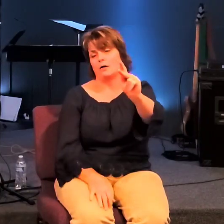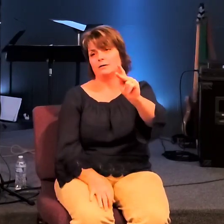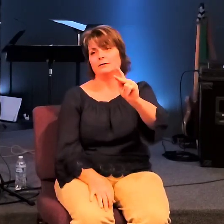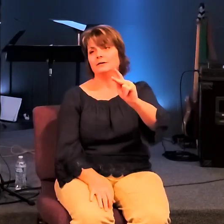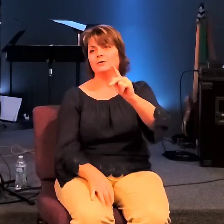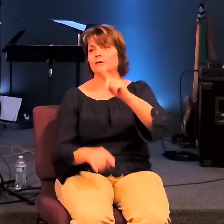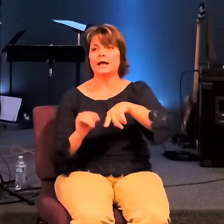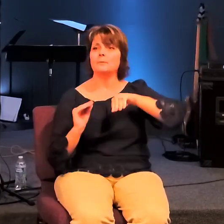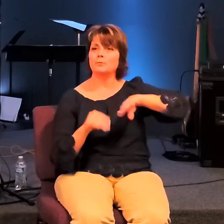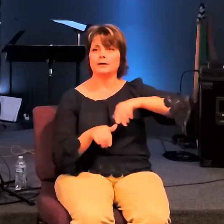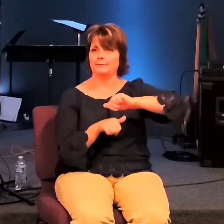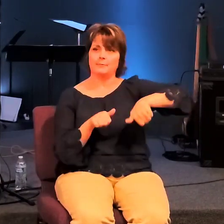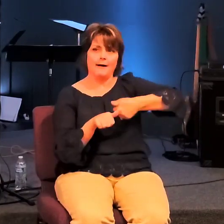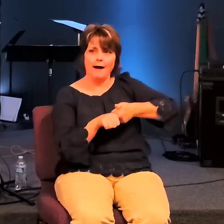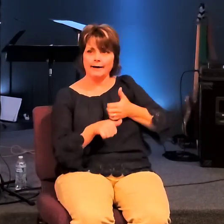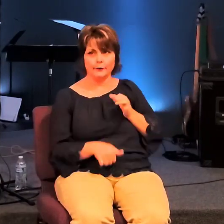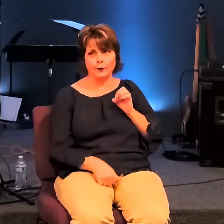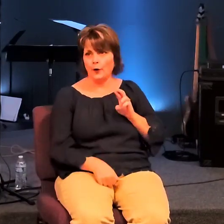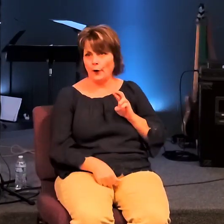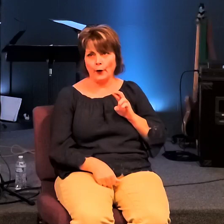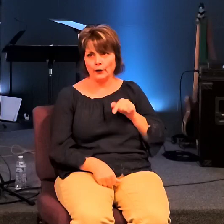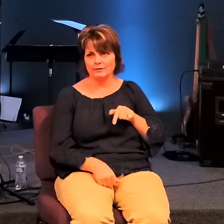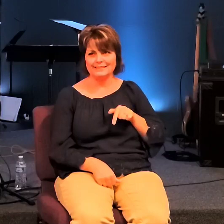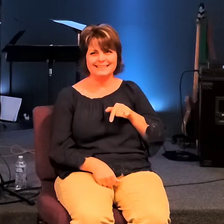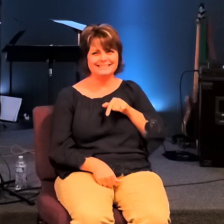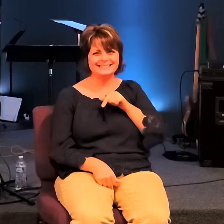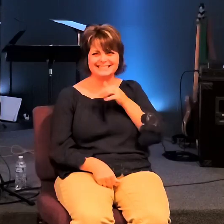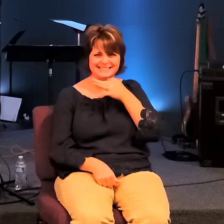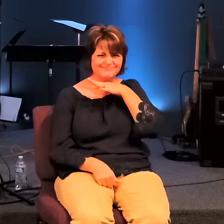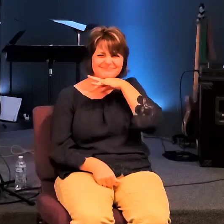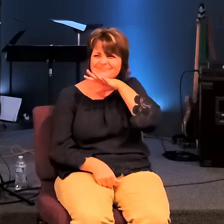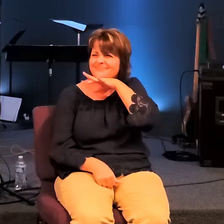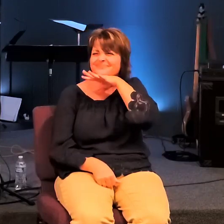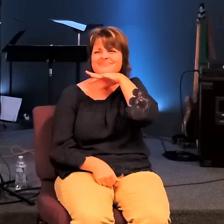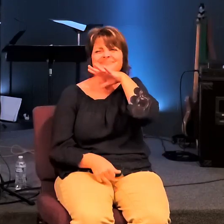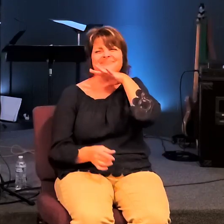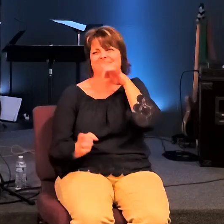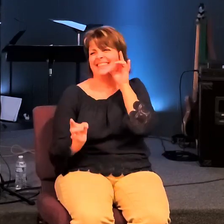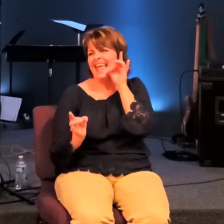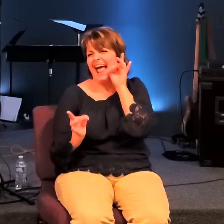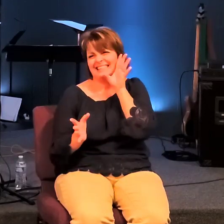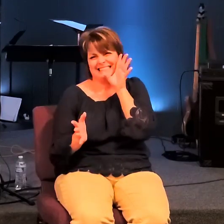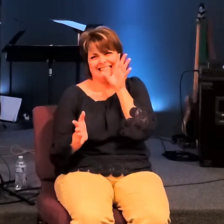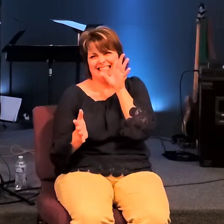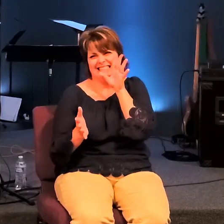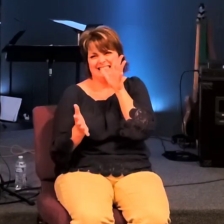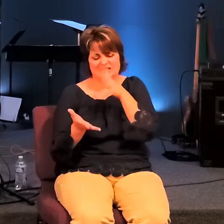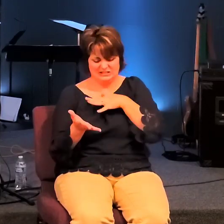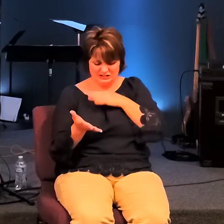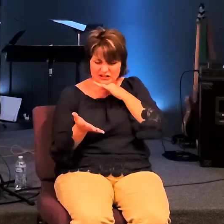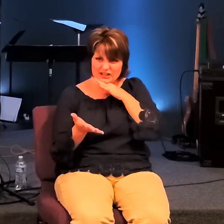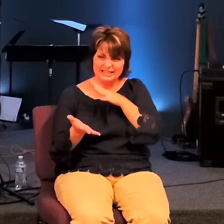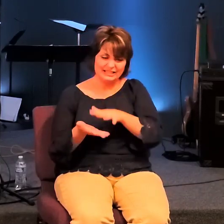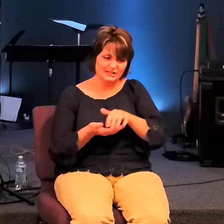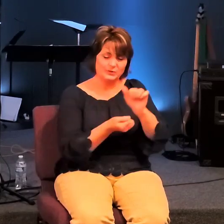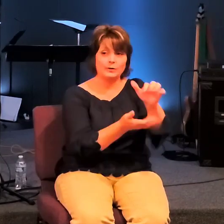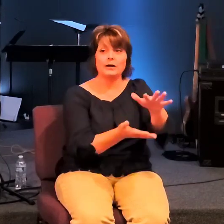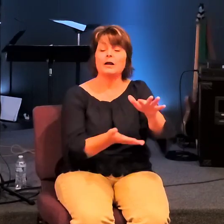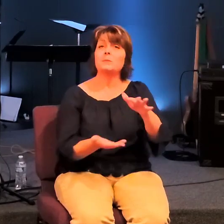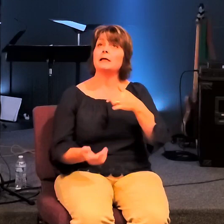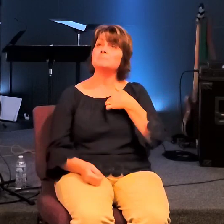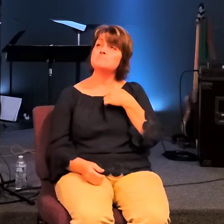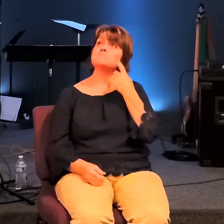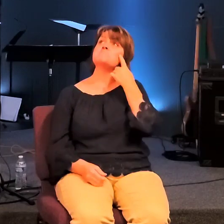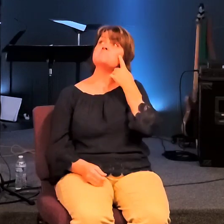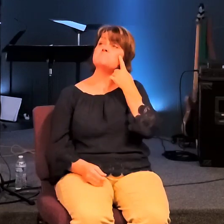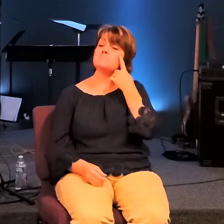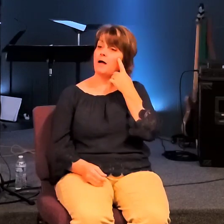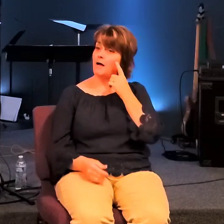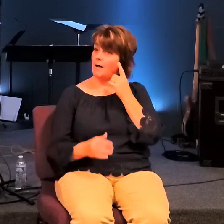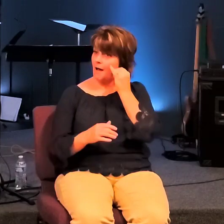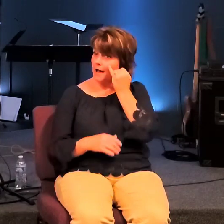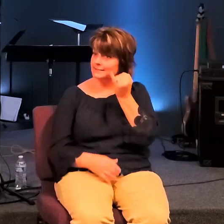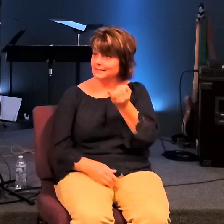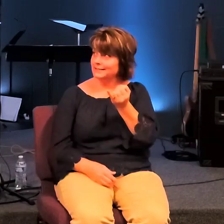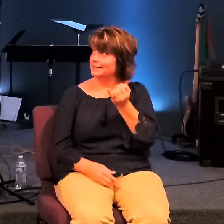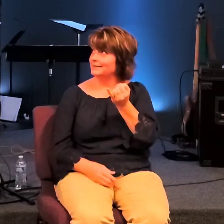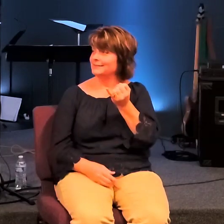of a car to move it it's nasty and it needs to be these be for a way you must have been